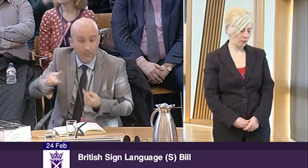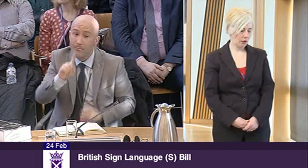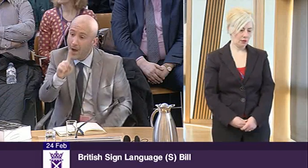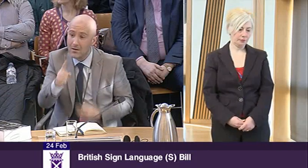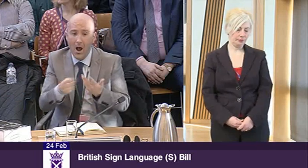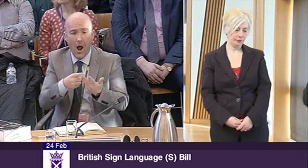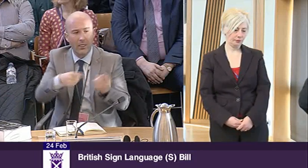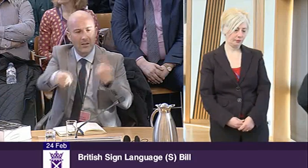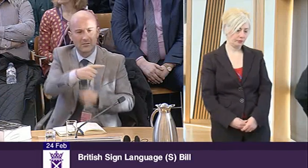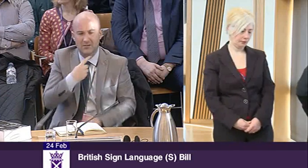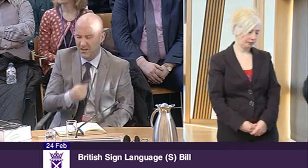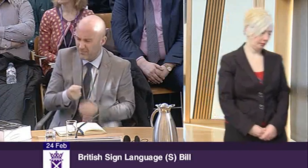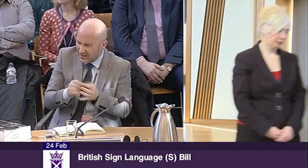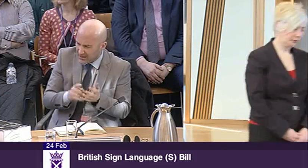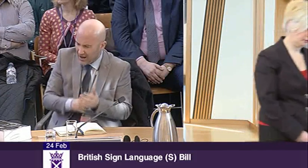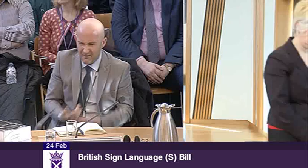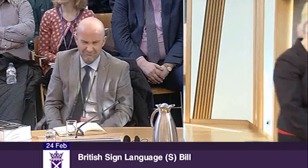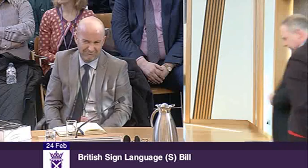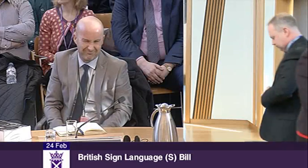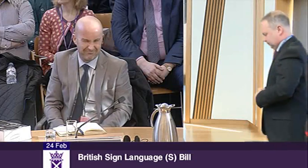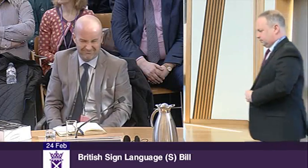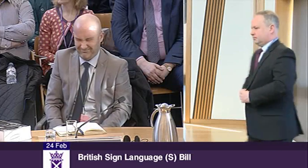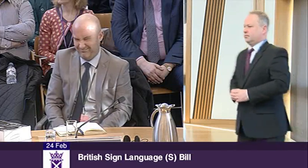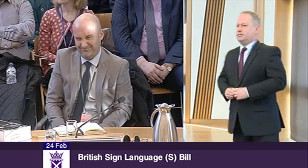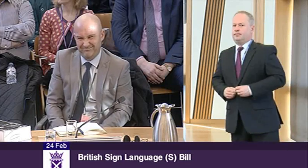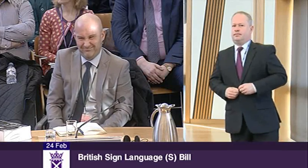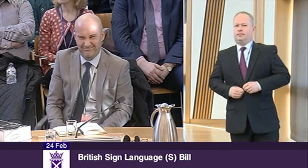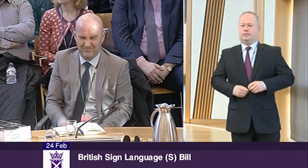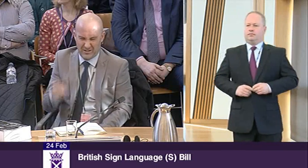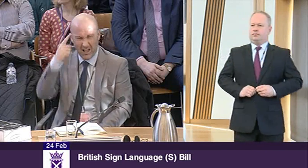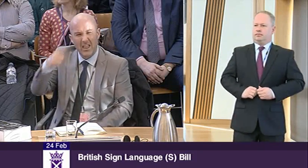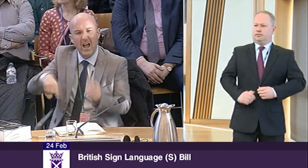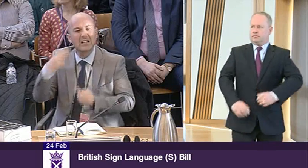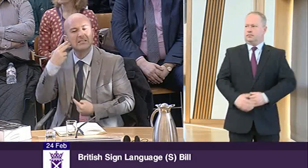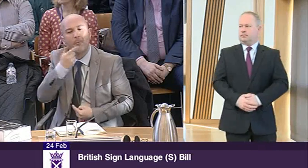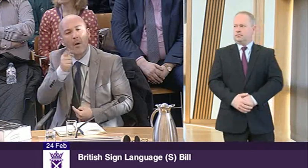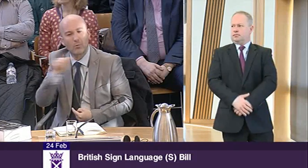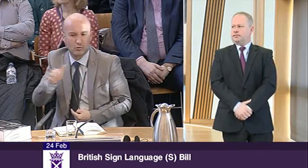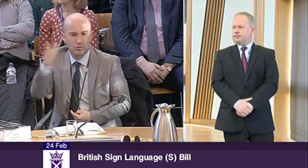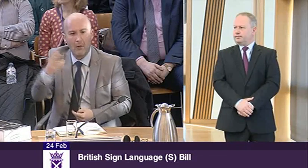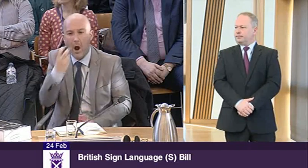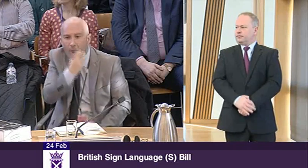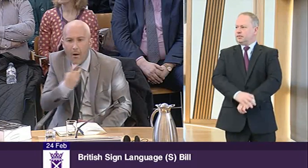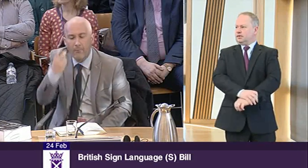We also want to celebrate the richness of the language. At the moment, people and organisations